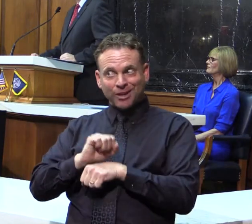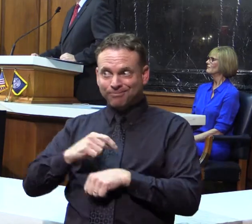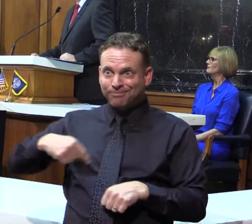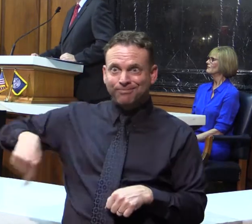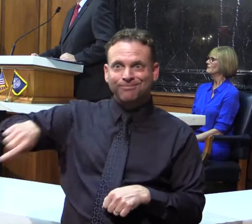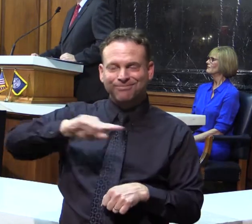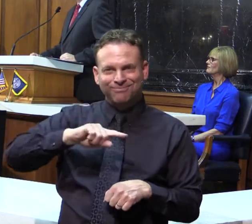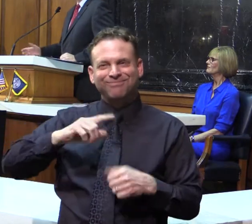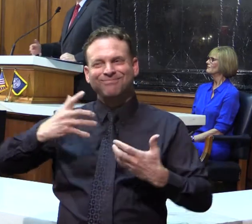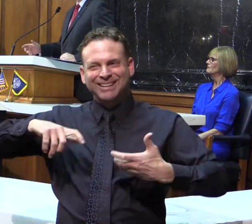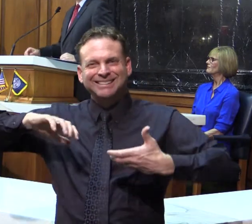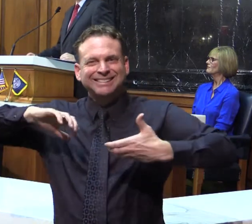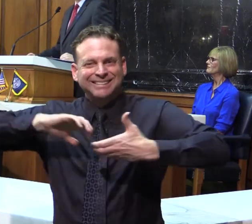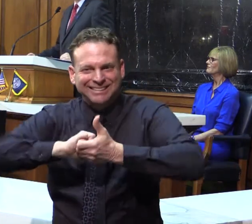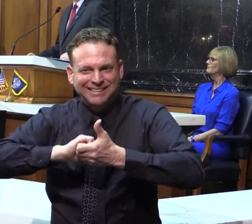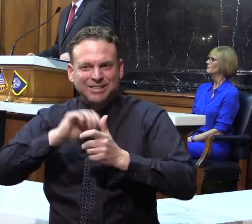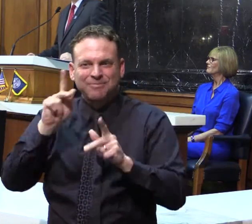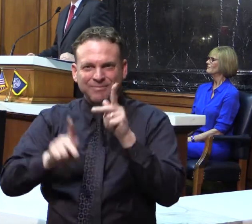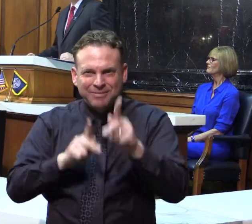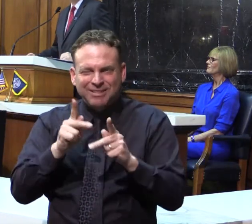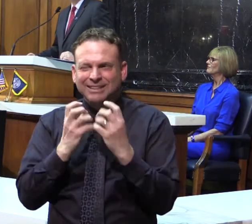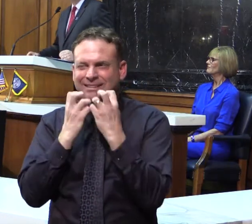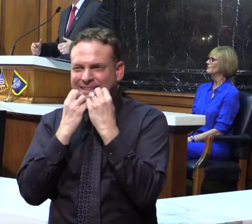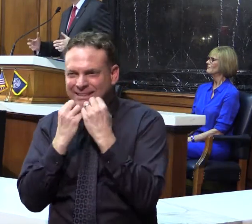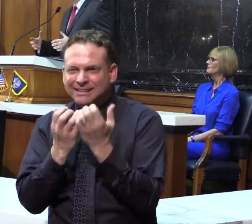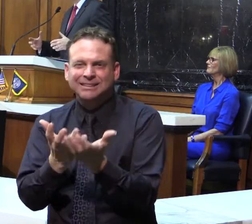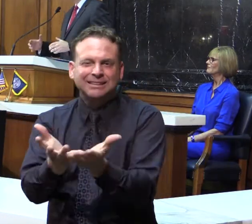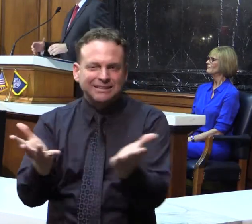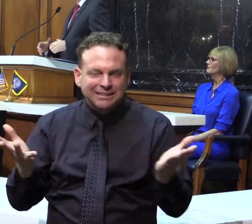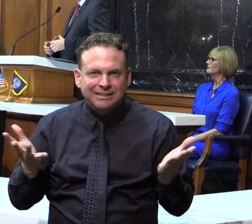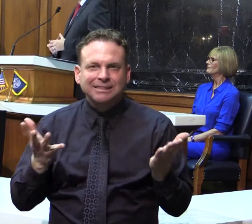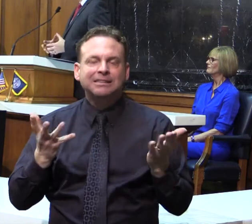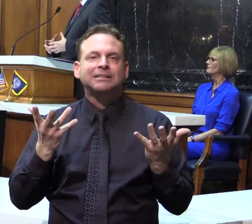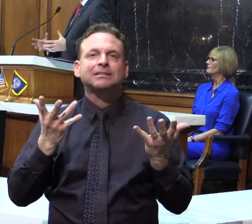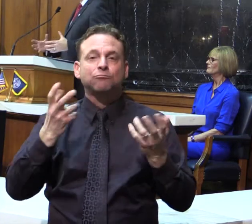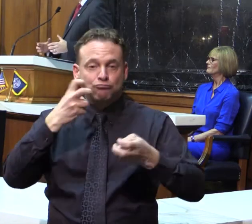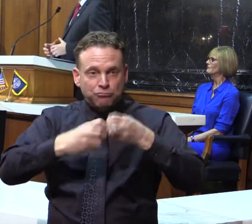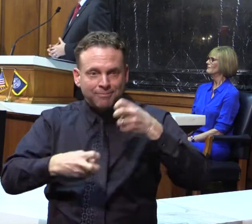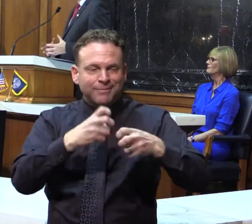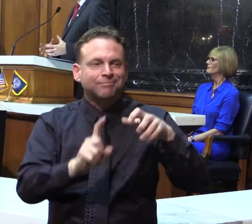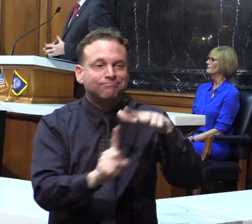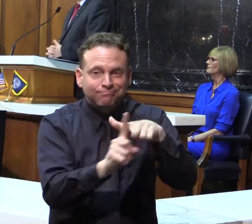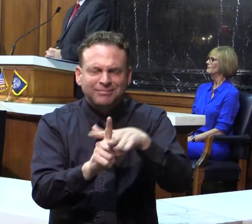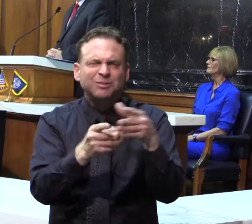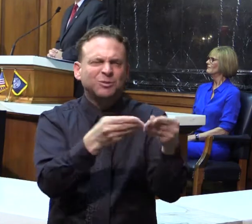problems rather than assign blame … and to work in common cause... rather than tear